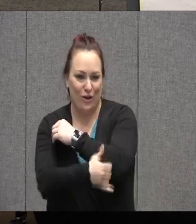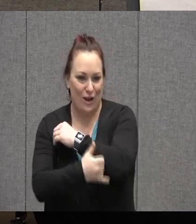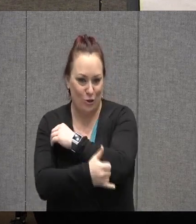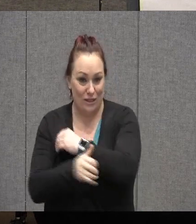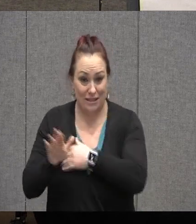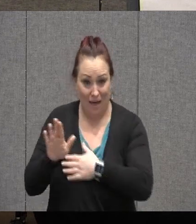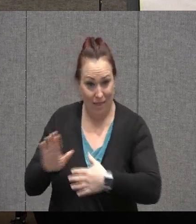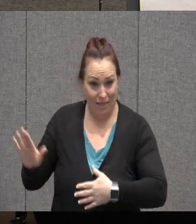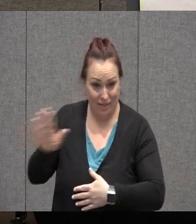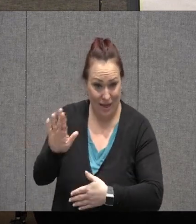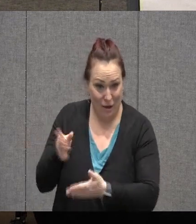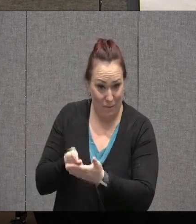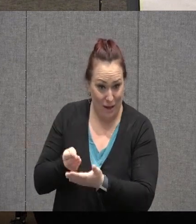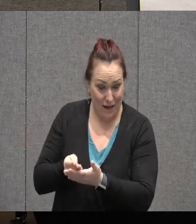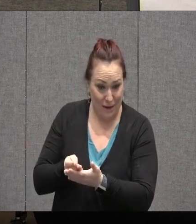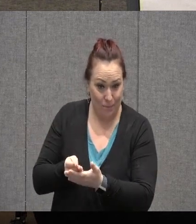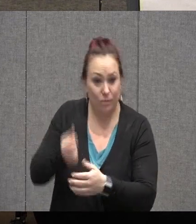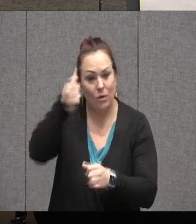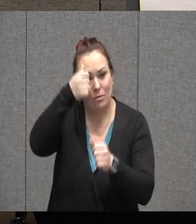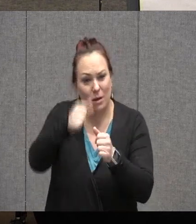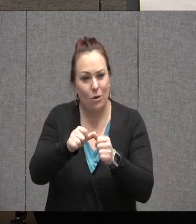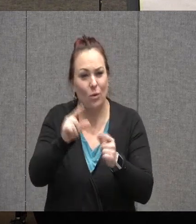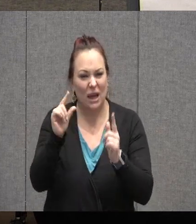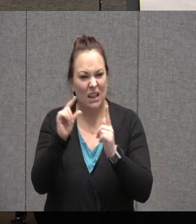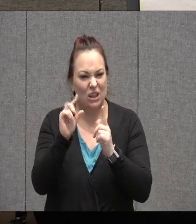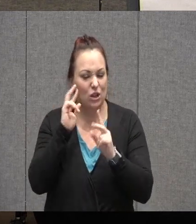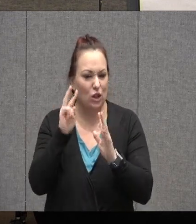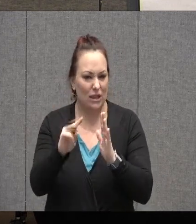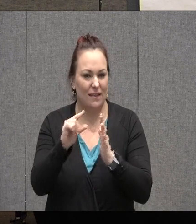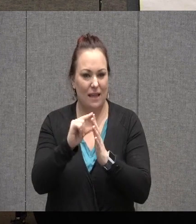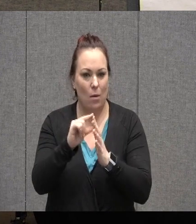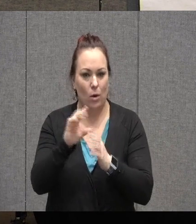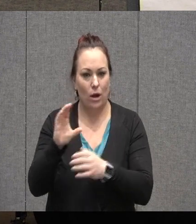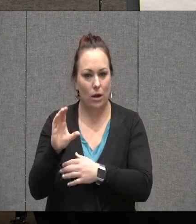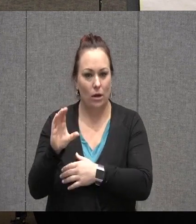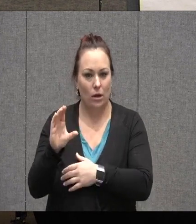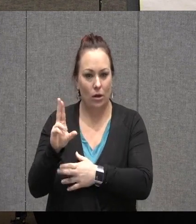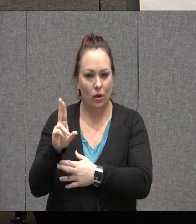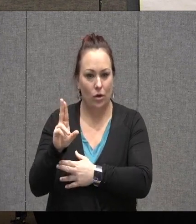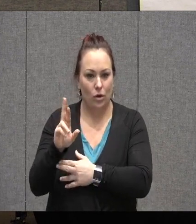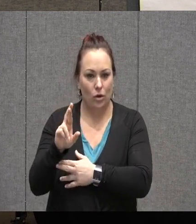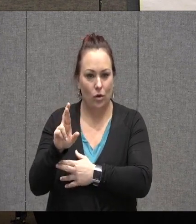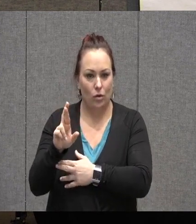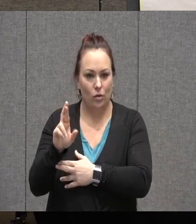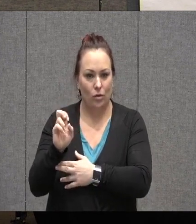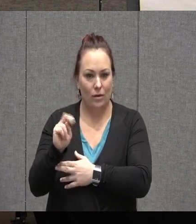So, remember, we looked at that word currency. And currency is a form of money.